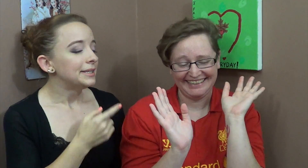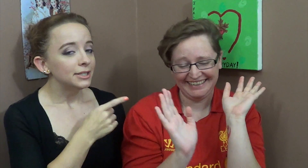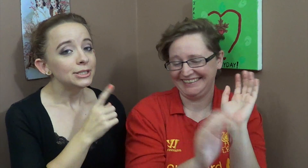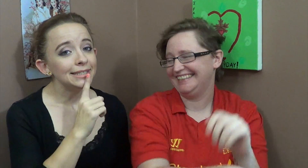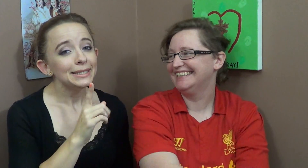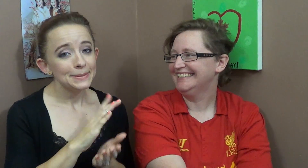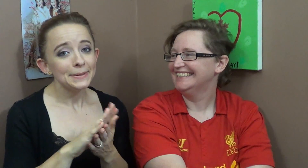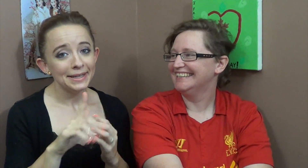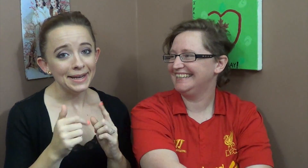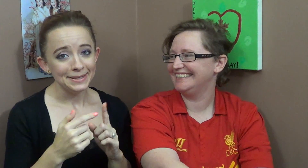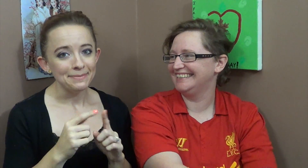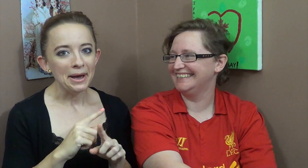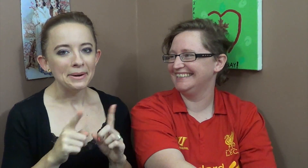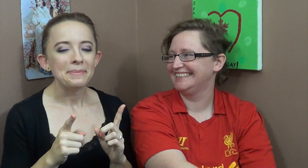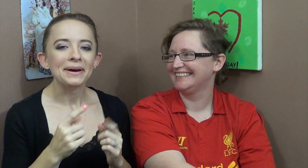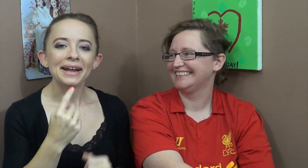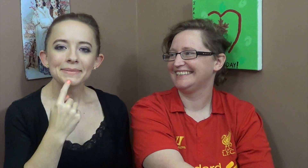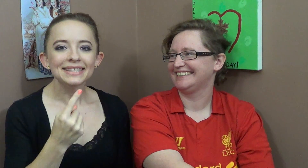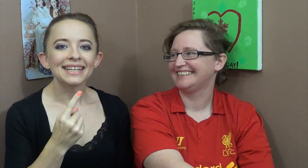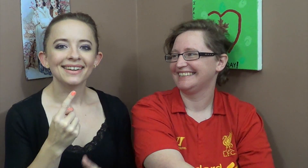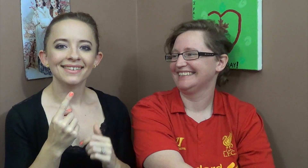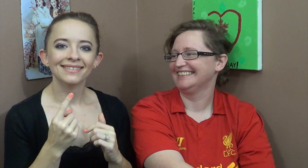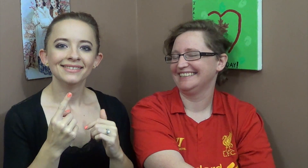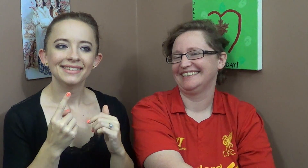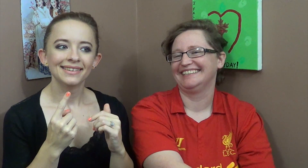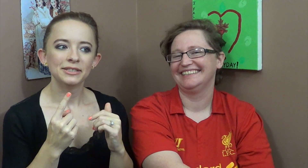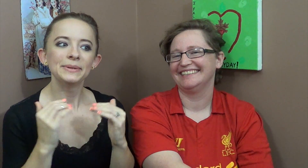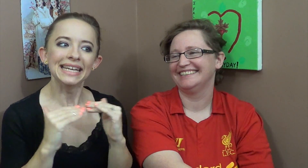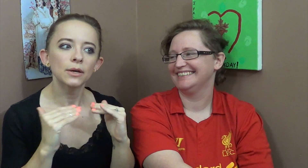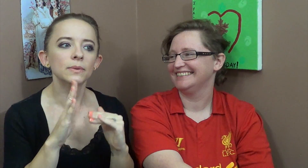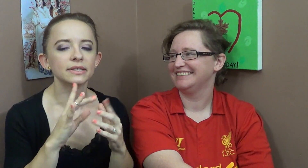She is really nice about it, but I'm saying to be equal